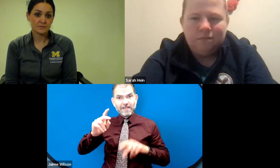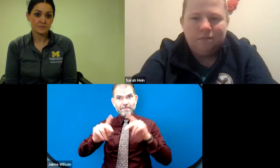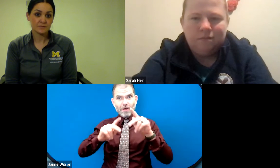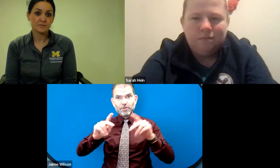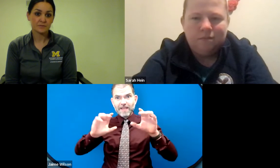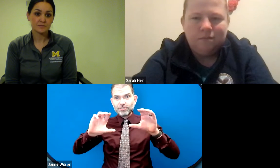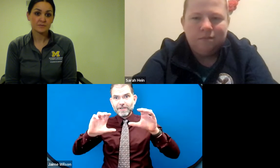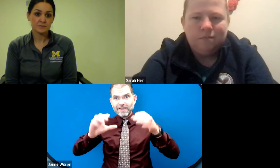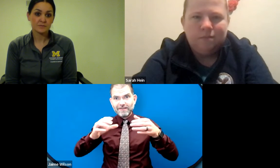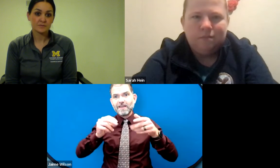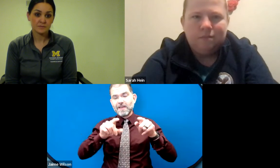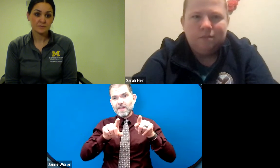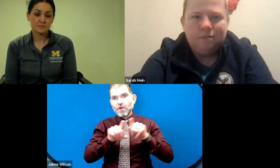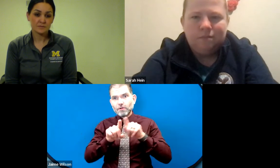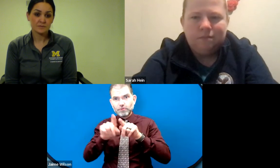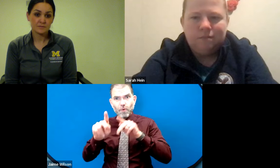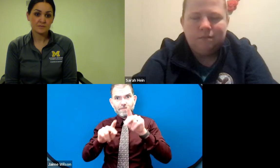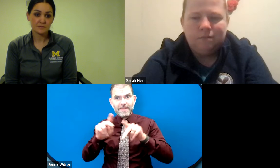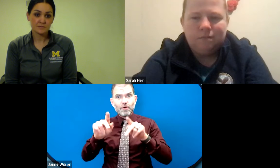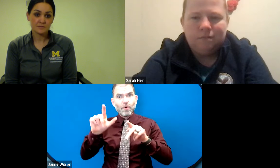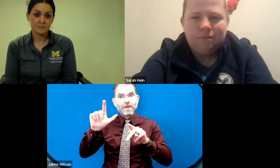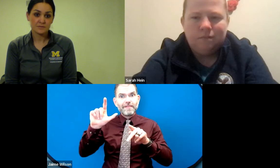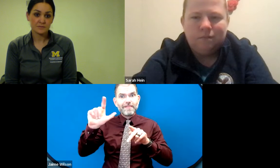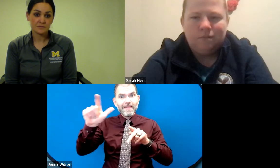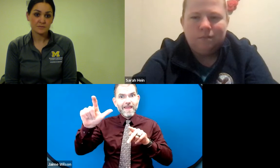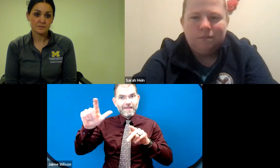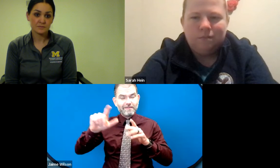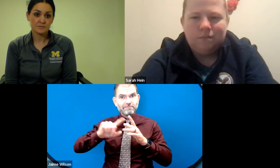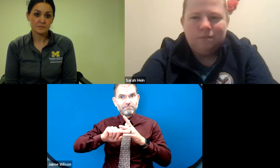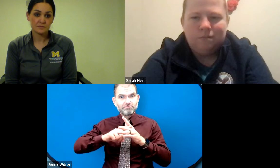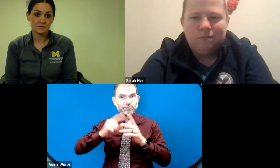ASL Interpreter: our death and heart of hearing population. ASL Interpreter: and also